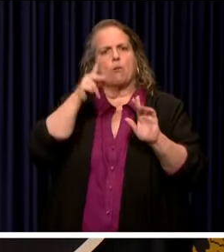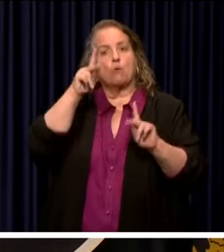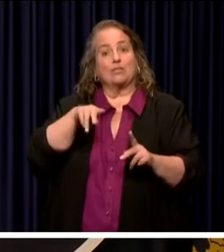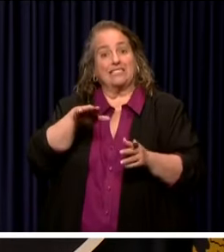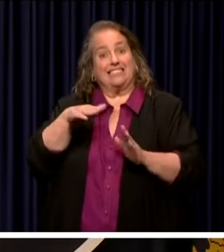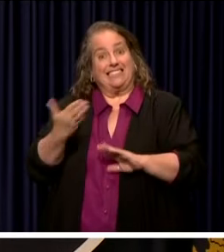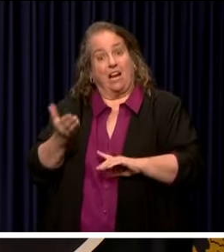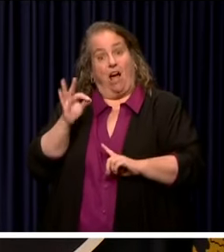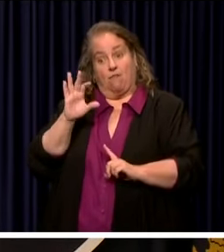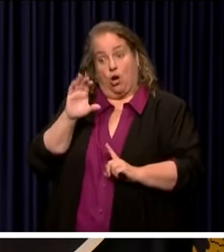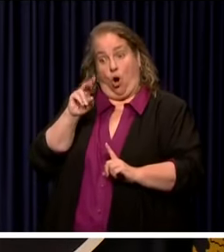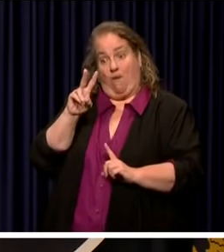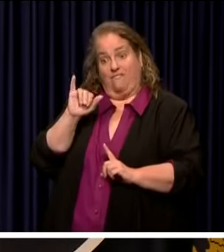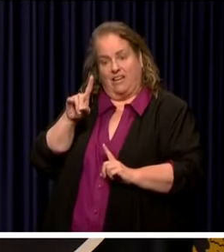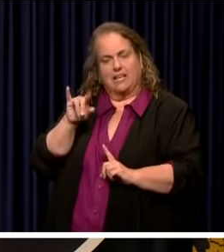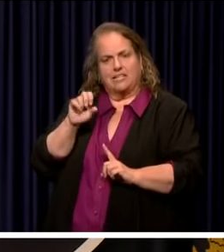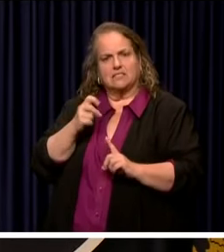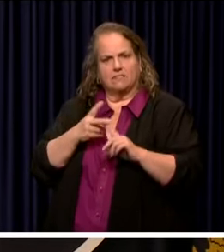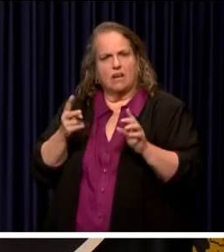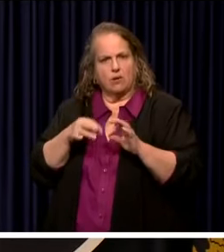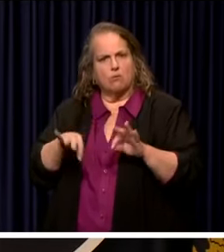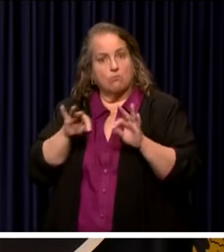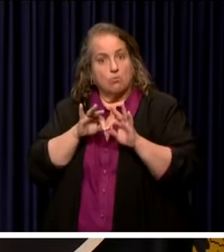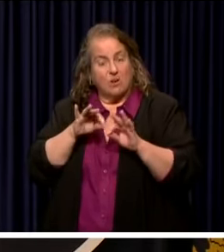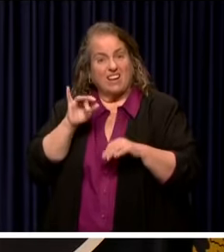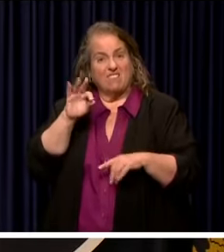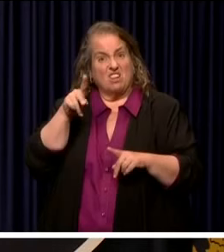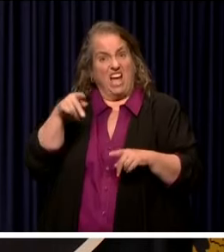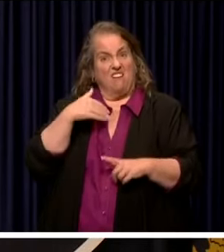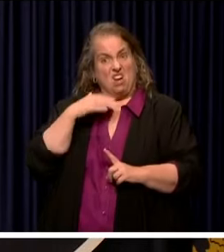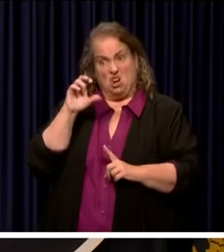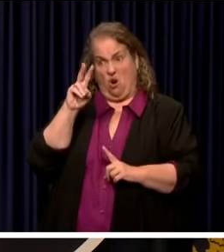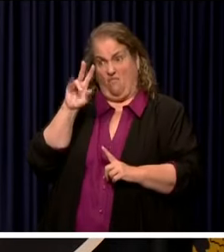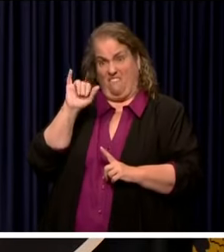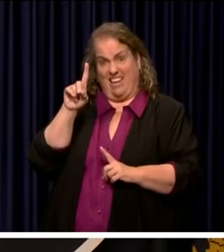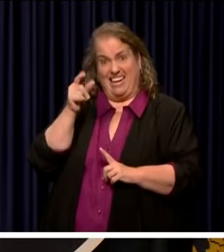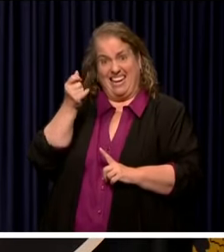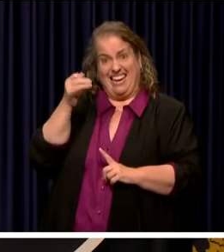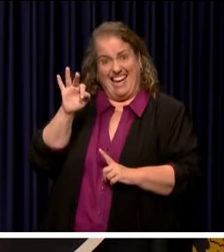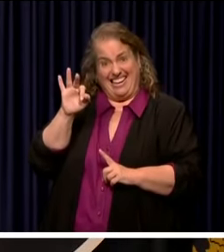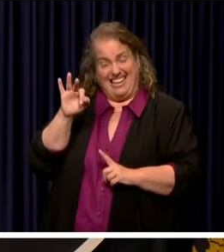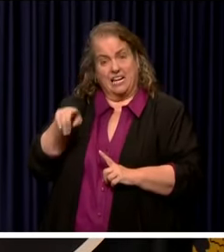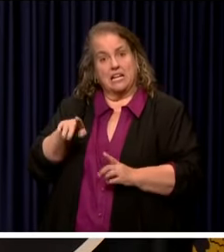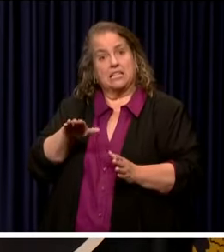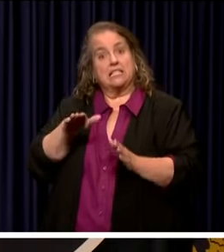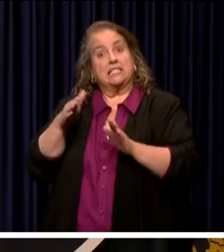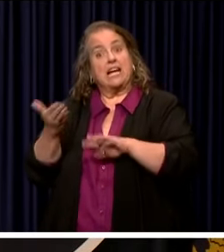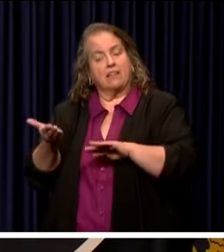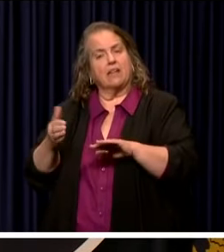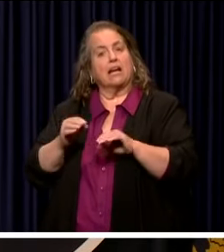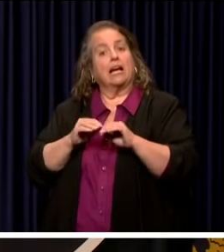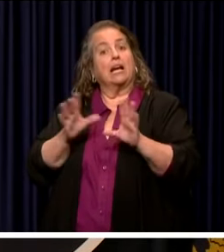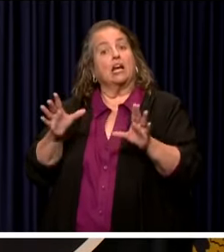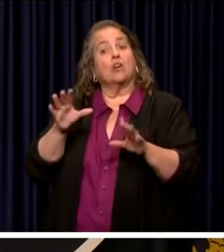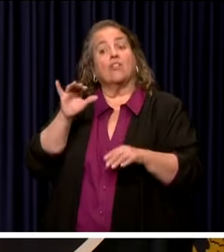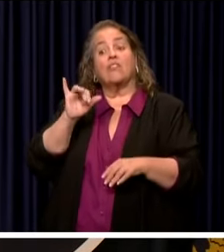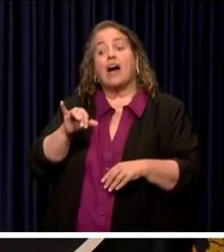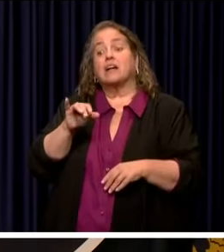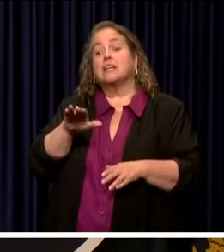IN THE RIGHT WAY. AND EVERYBODY DESERVES TO BE COUNTED. THERE ARE OTHER REASONS, BUT THOSE OTHER REASONS EXISTED